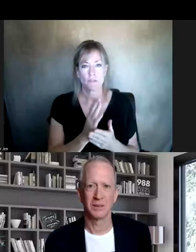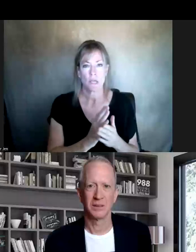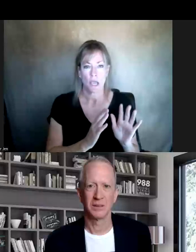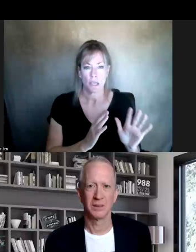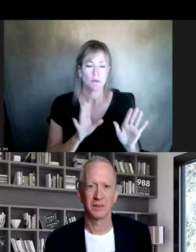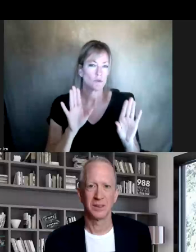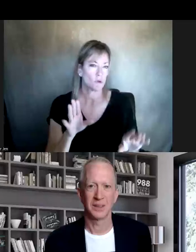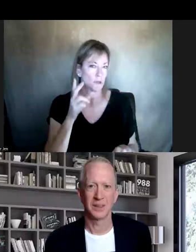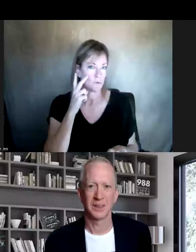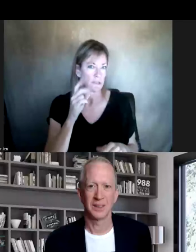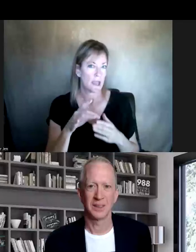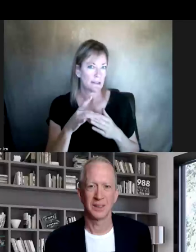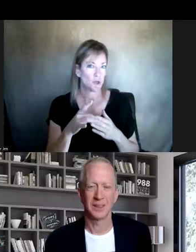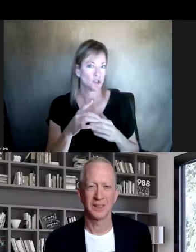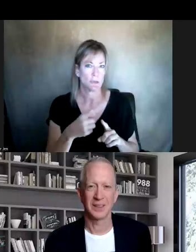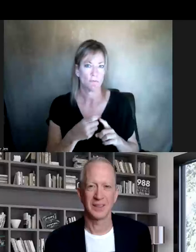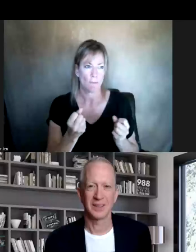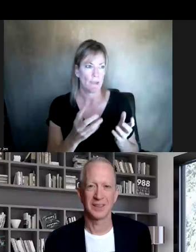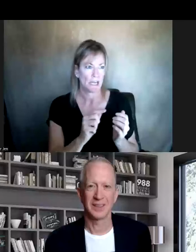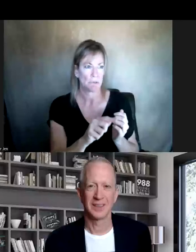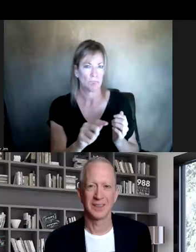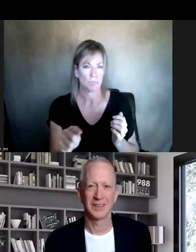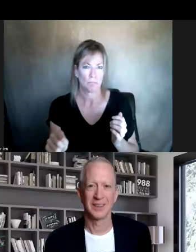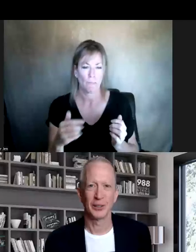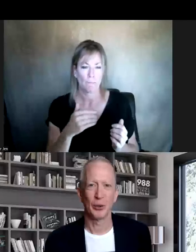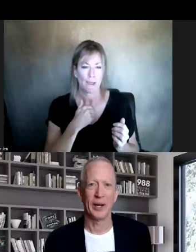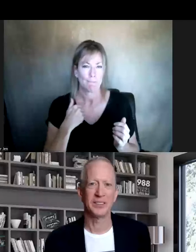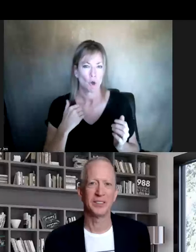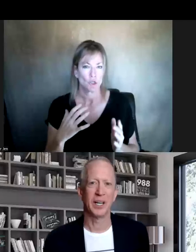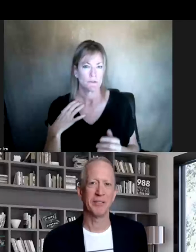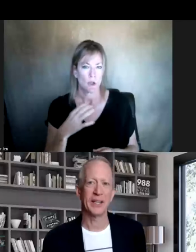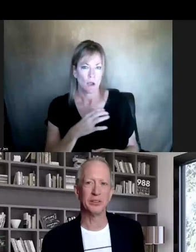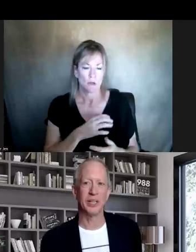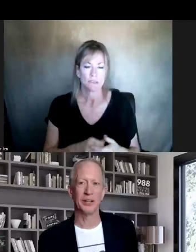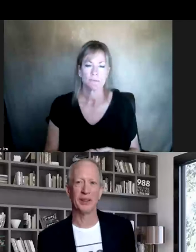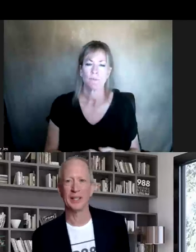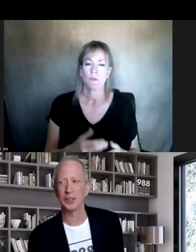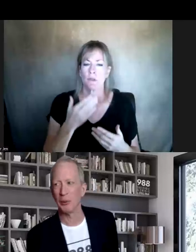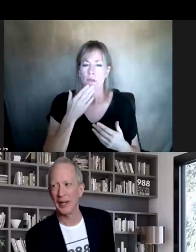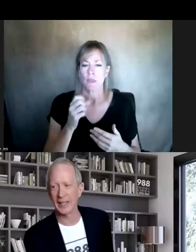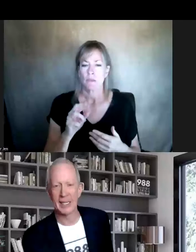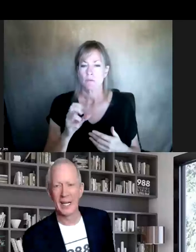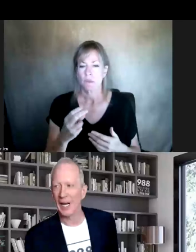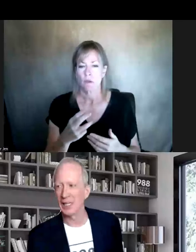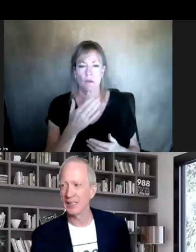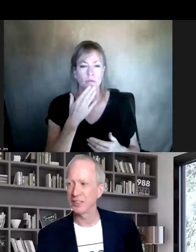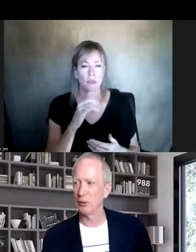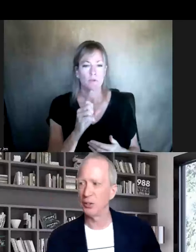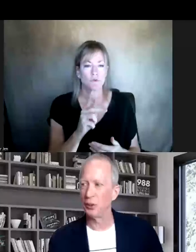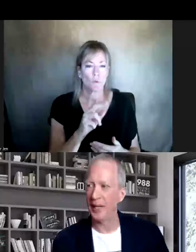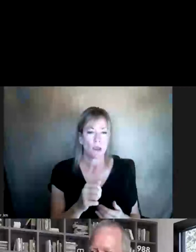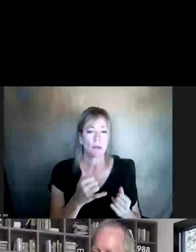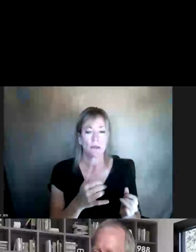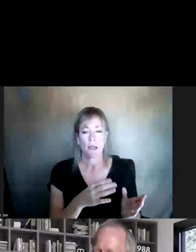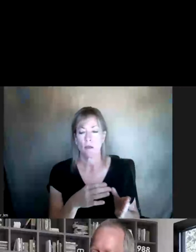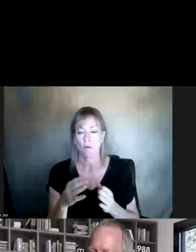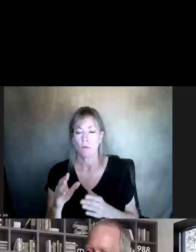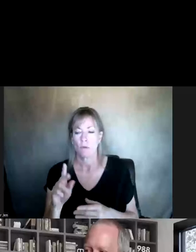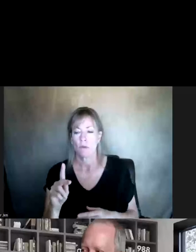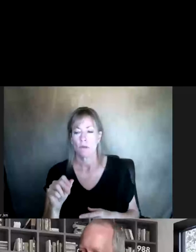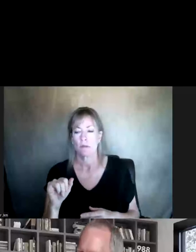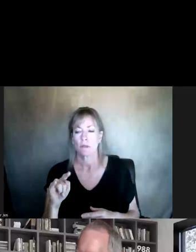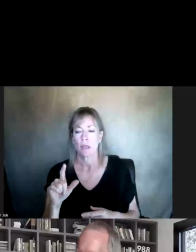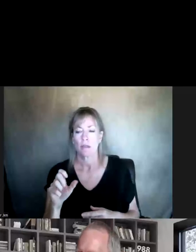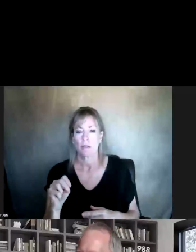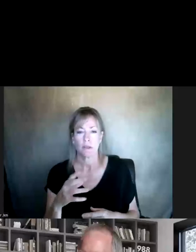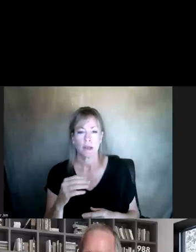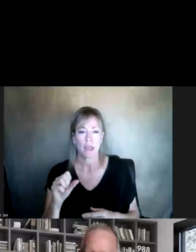: GREAT STUFF. THANK YOU. LET'S GO TO CAITLIN AND STEPH.